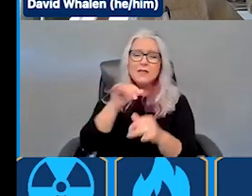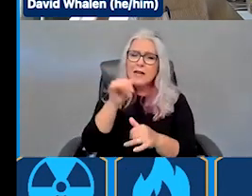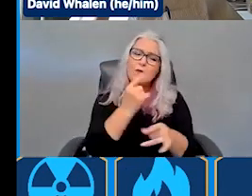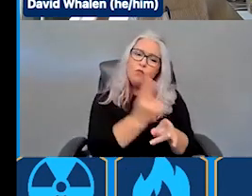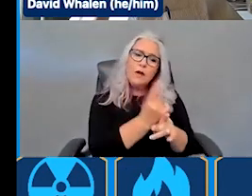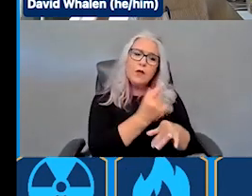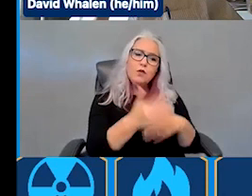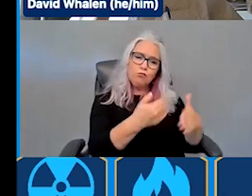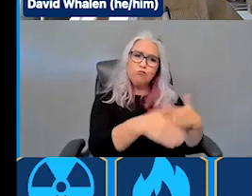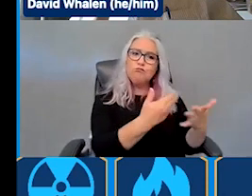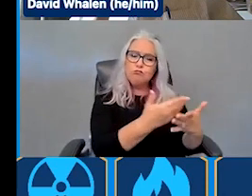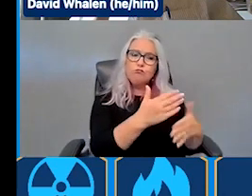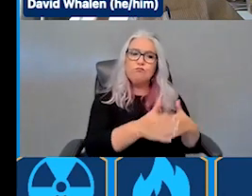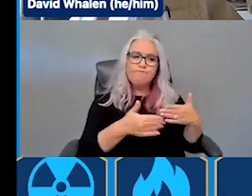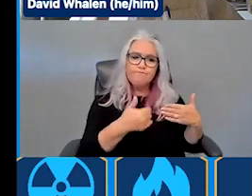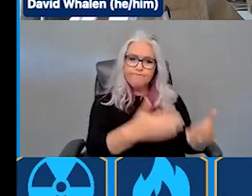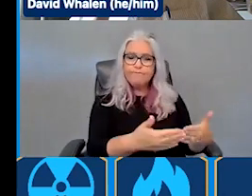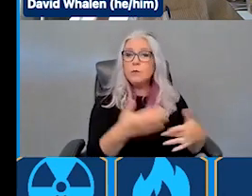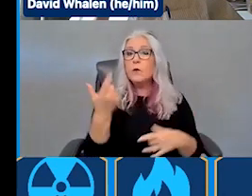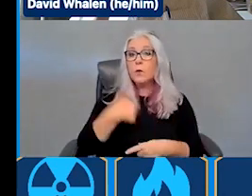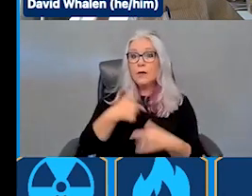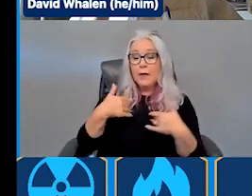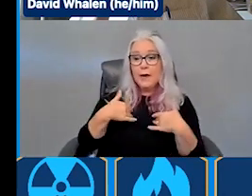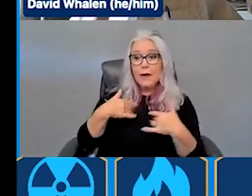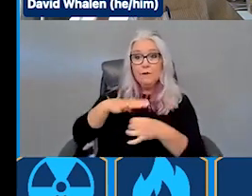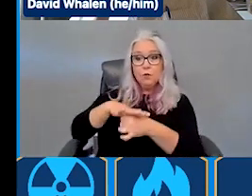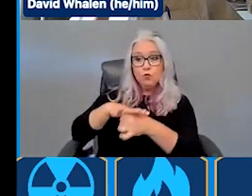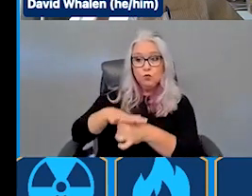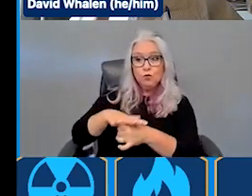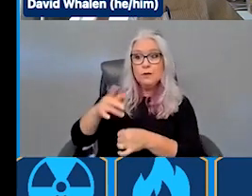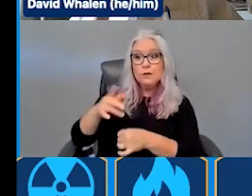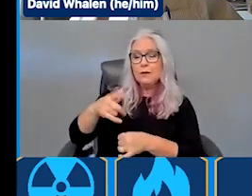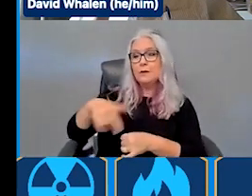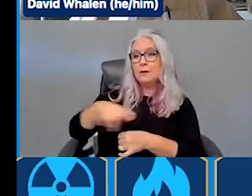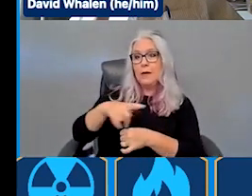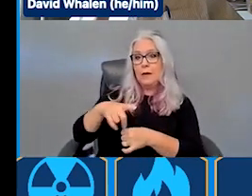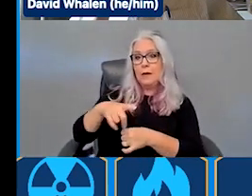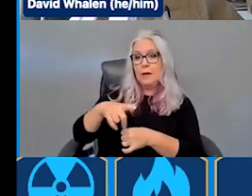do have strains on space, staff and supplies. One thing that